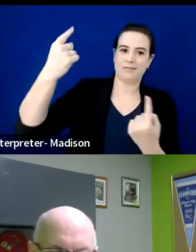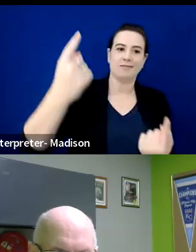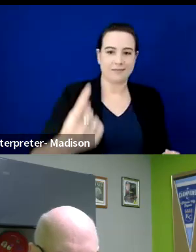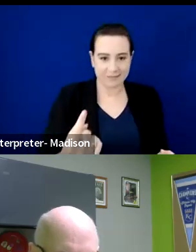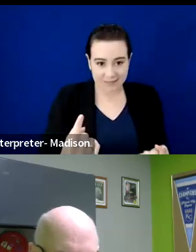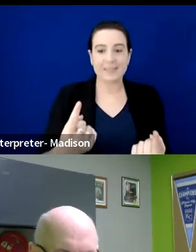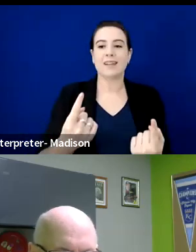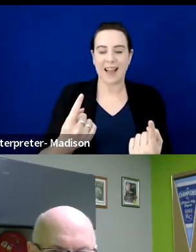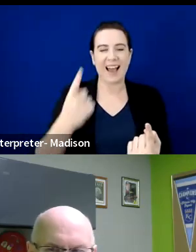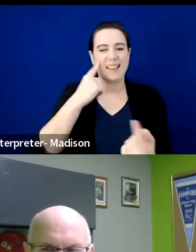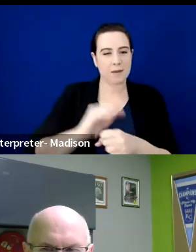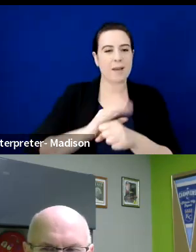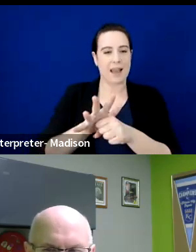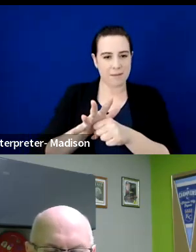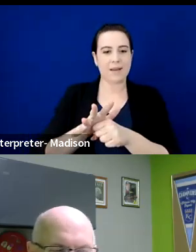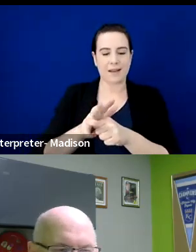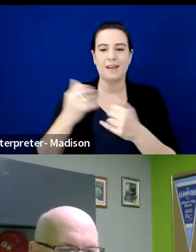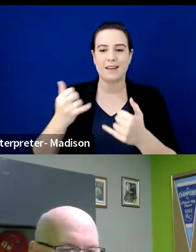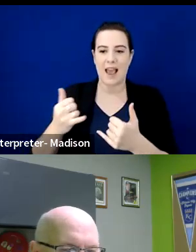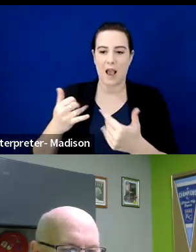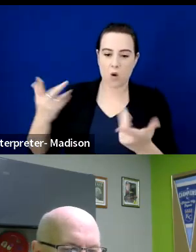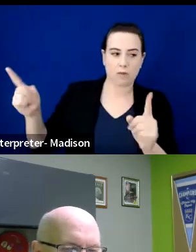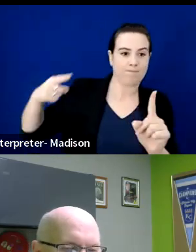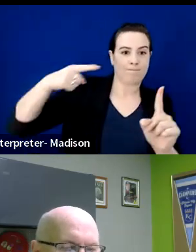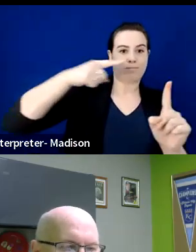But now you can walk into the basically any pharmacy that's inside a supermarket or whatever, and they have got, you know -- they are promoting COVID vaccinations, pneumonia shots, shingles, all that. It's come a long way.